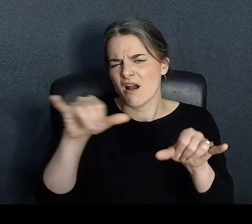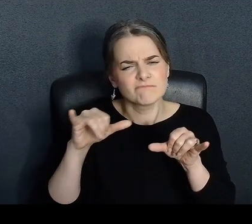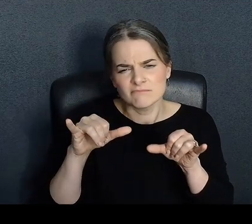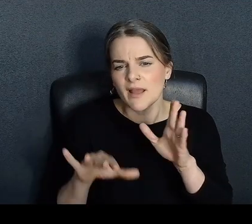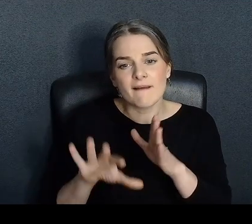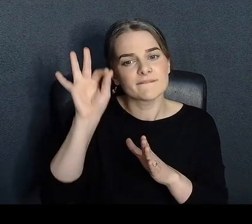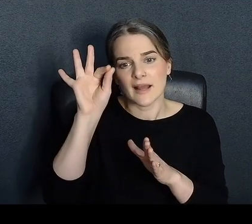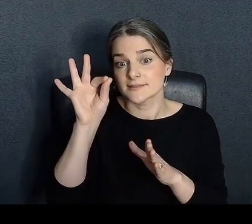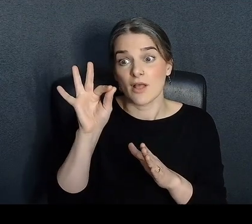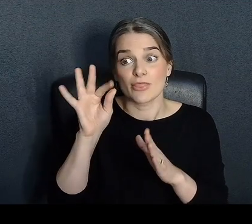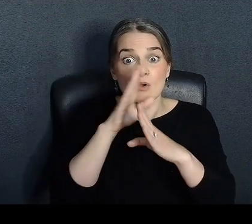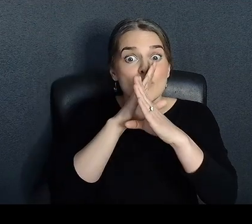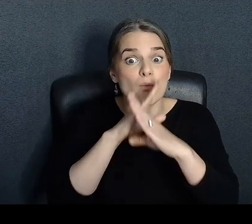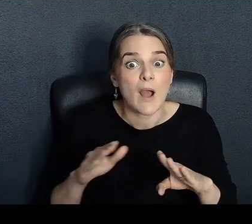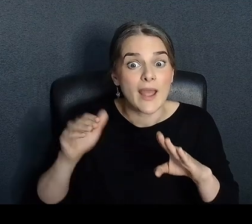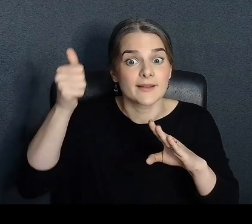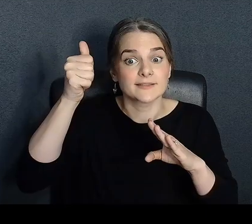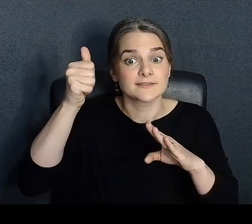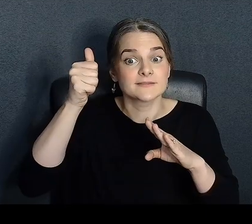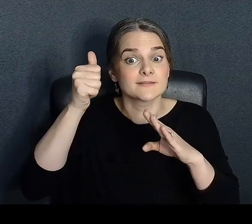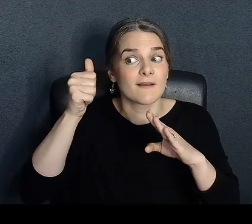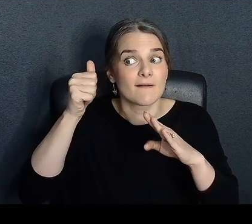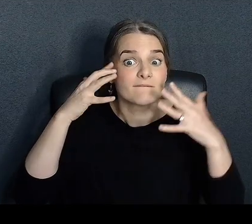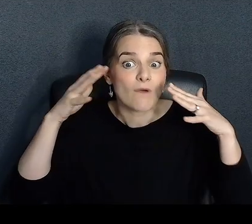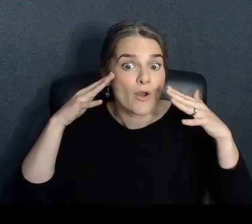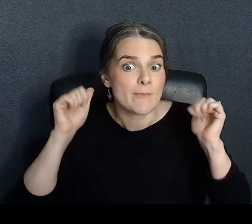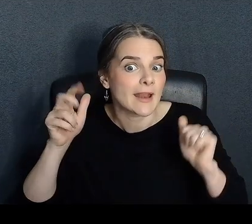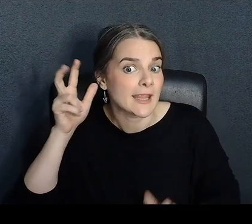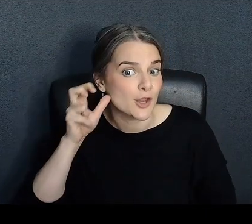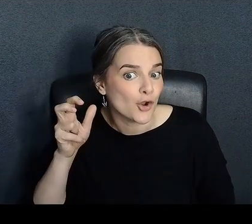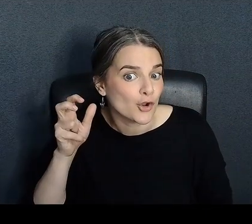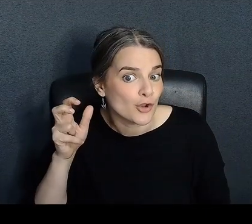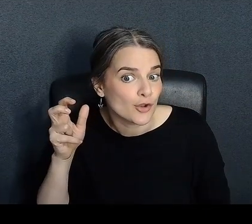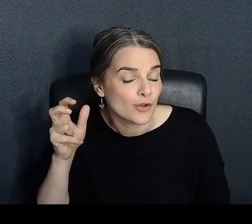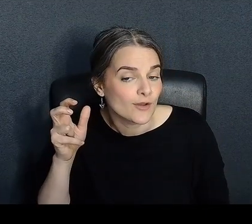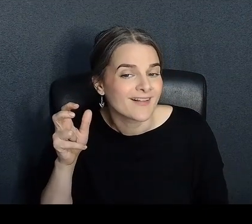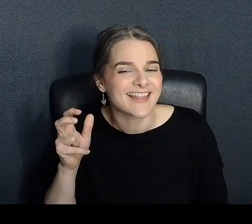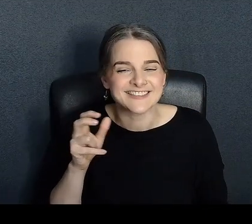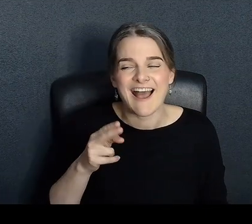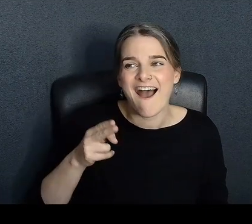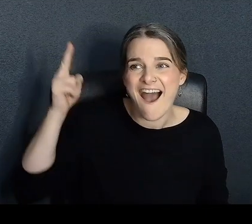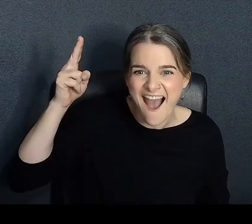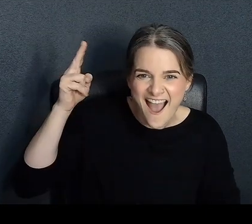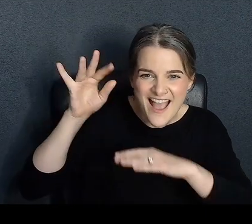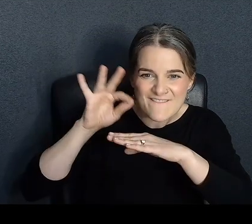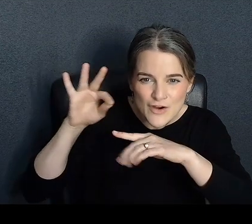And that's the one where it's the high and the low frequencies.